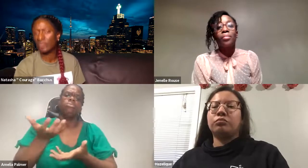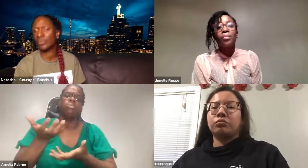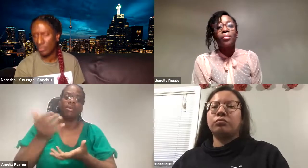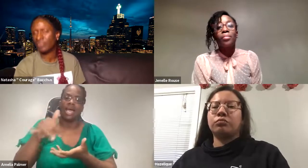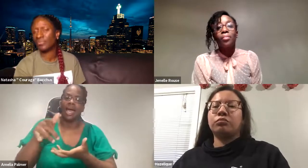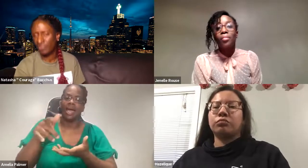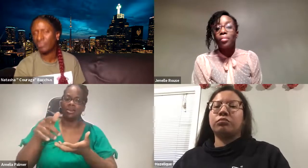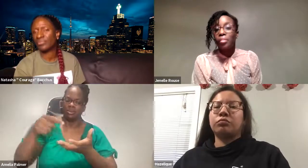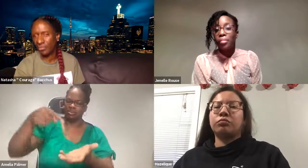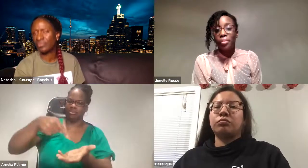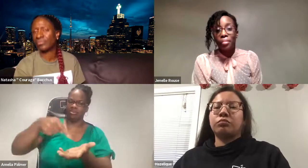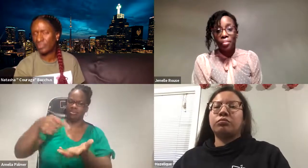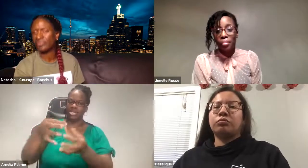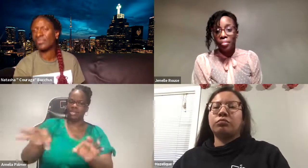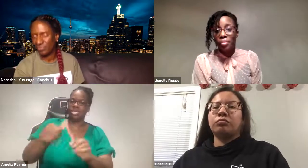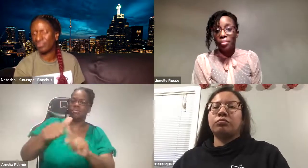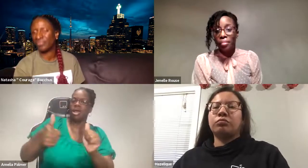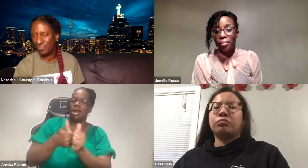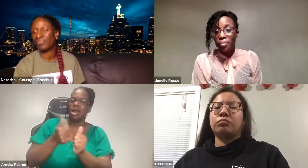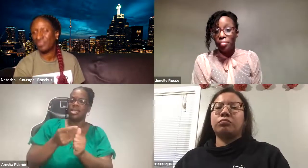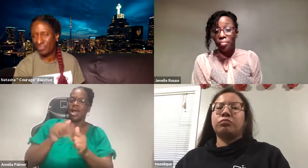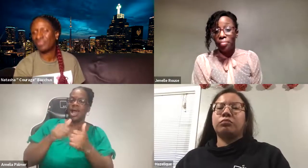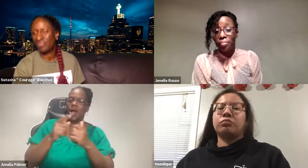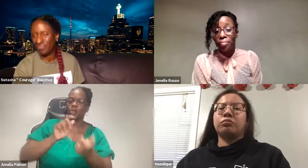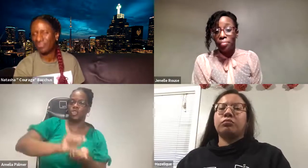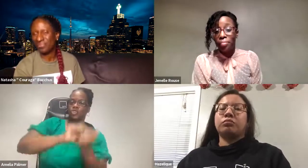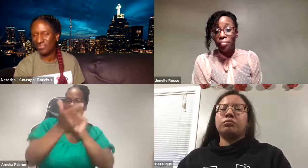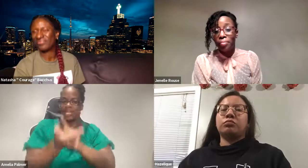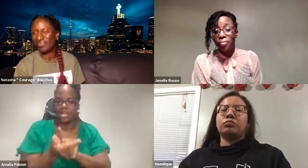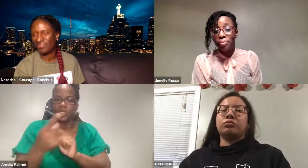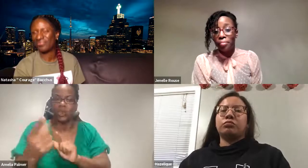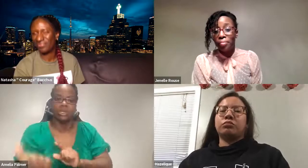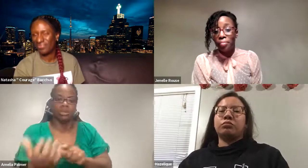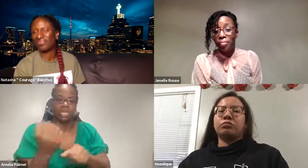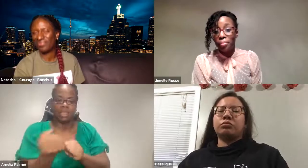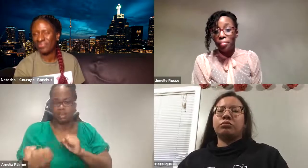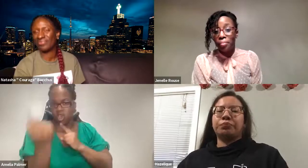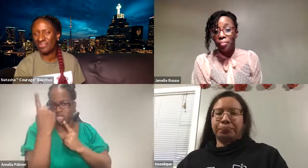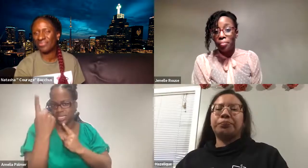my eyebrows, my facial expressions and so on and that has a whole language behind it that